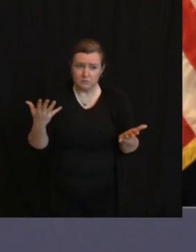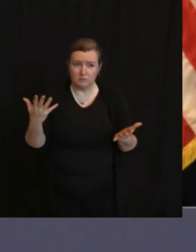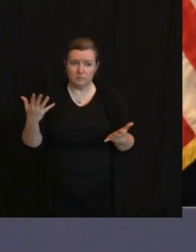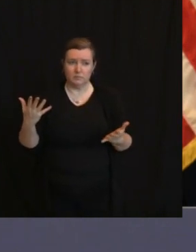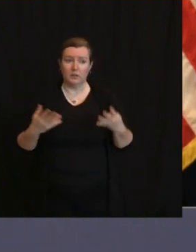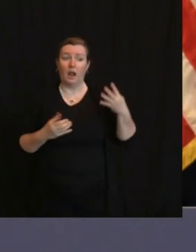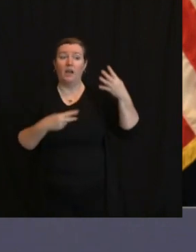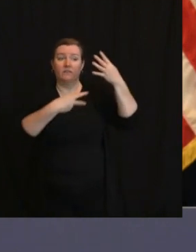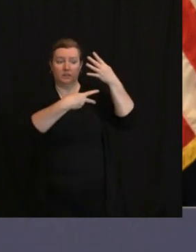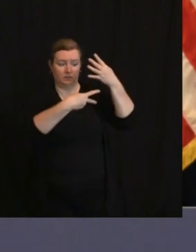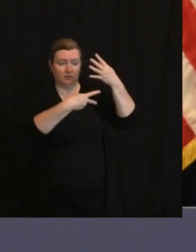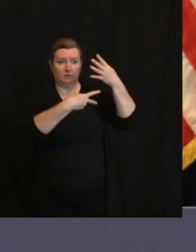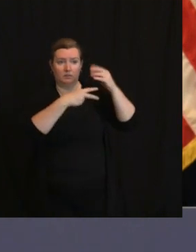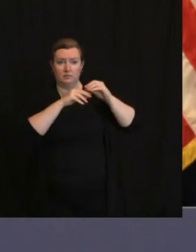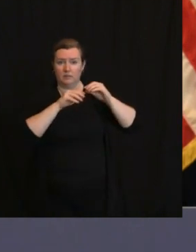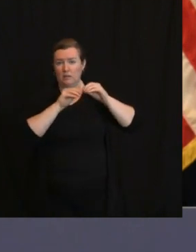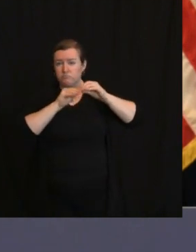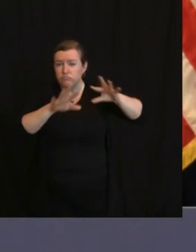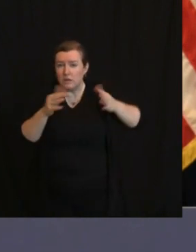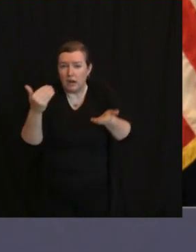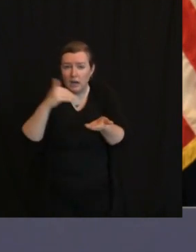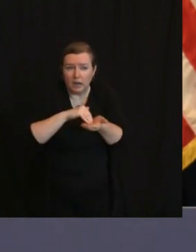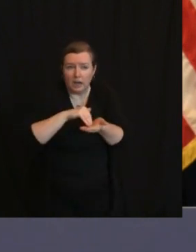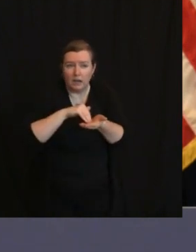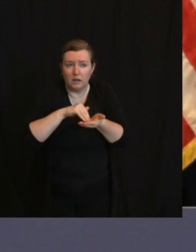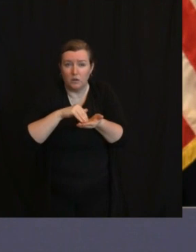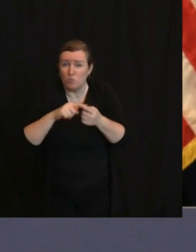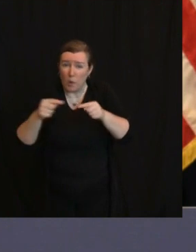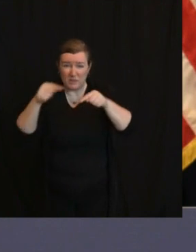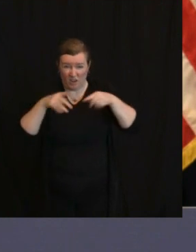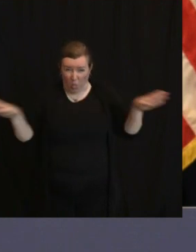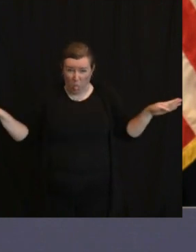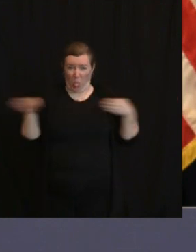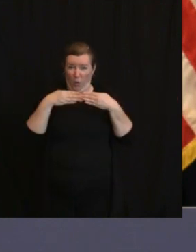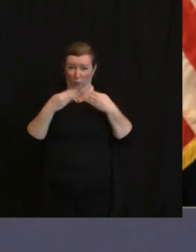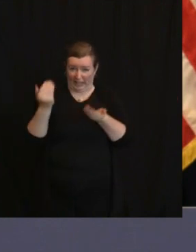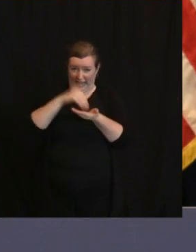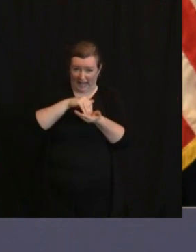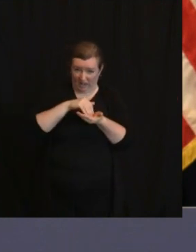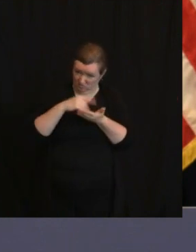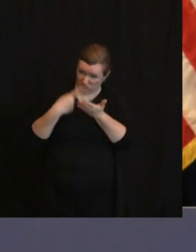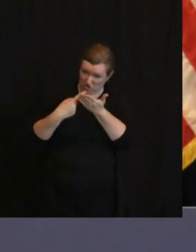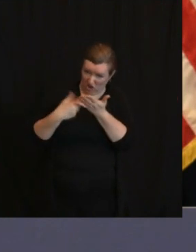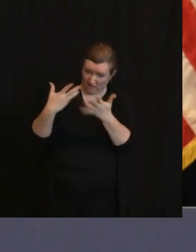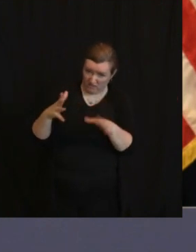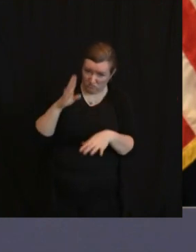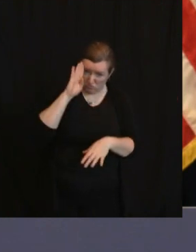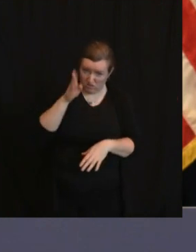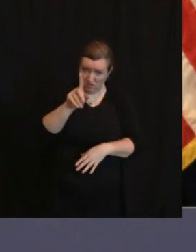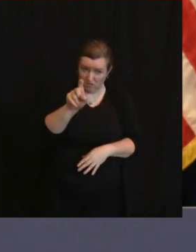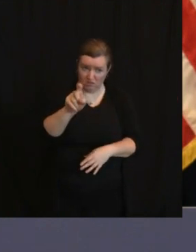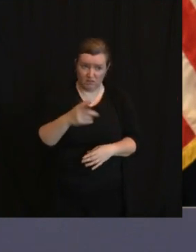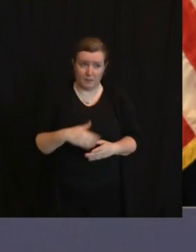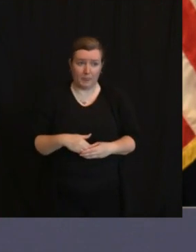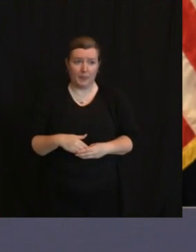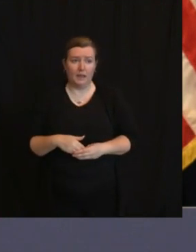THE SIX PRINCIPLES, ONCE THOSE FIRST FOUR ARE MEET, DOES THE PLAN BUILD IN THE IDEA THAT WE WOULD HAVE TO TAKE A STEP BACK